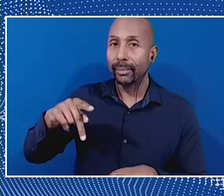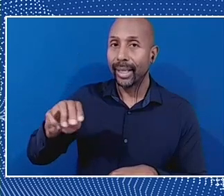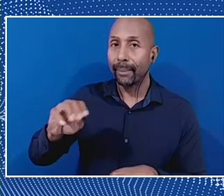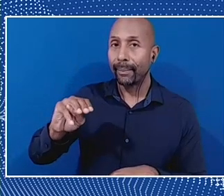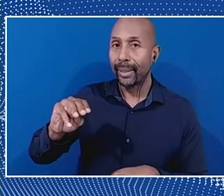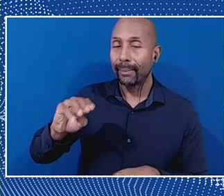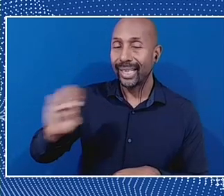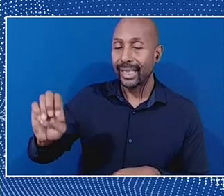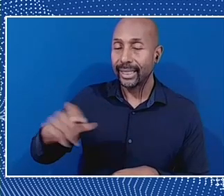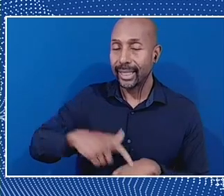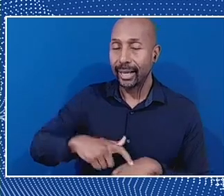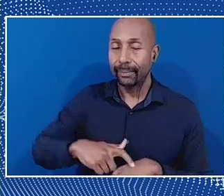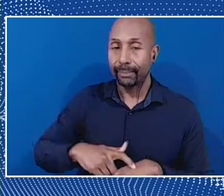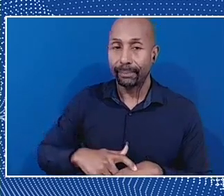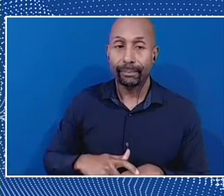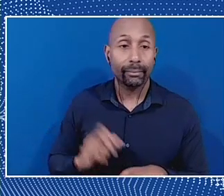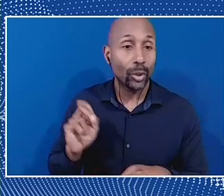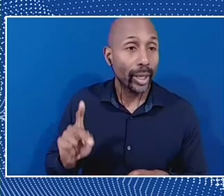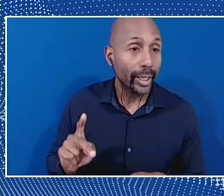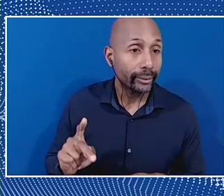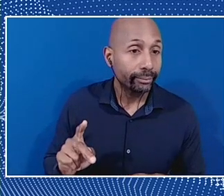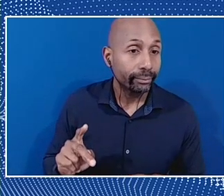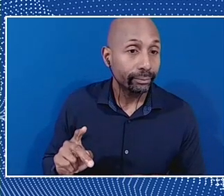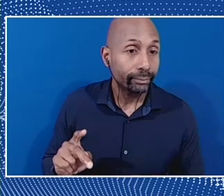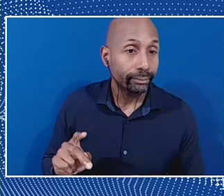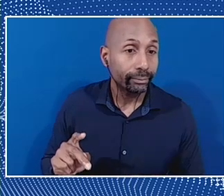anything else, we'll take our break and go off our live stream.